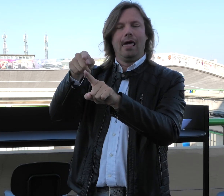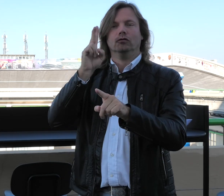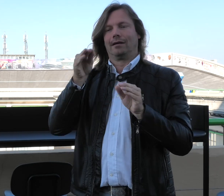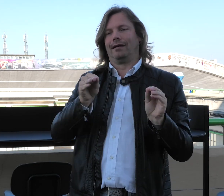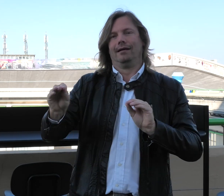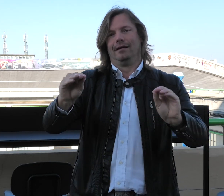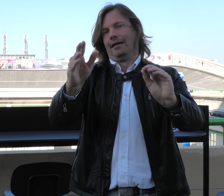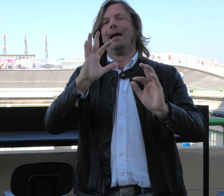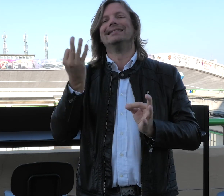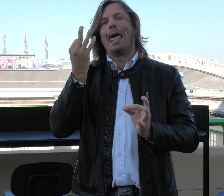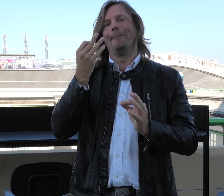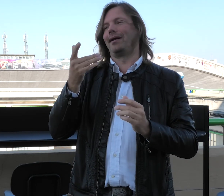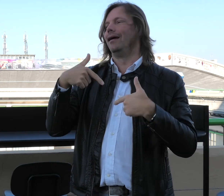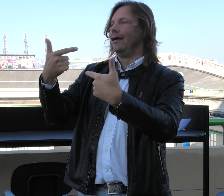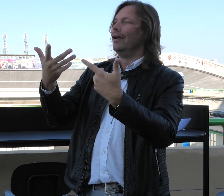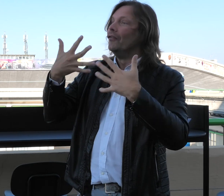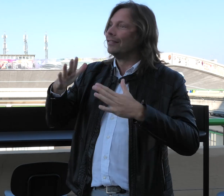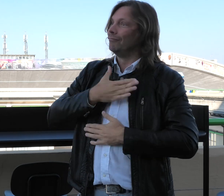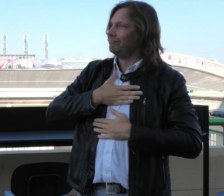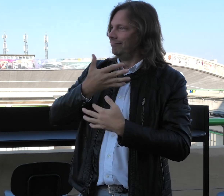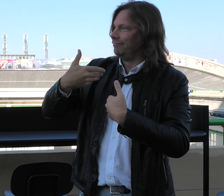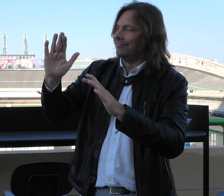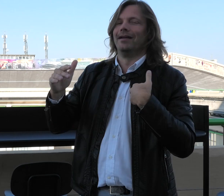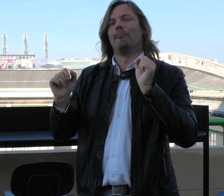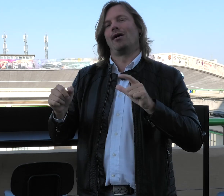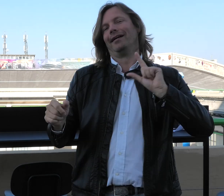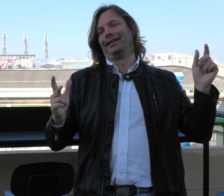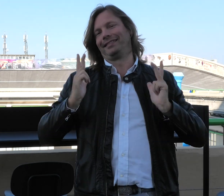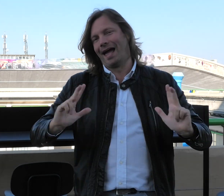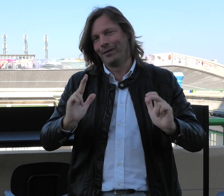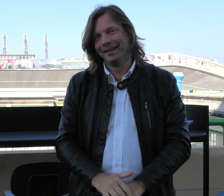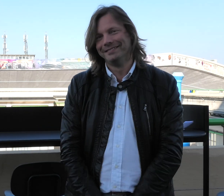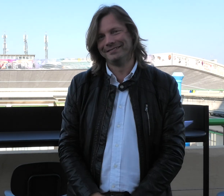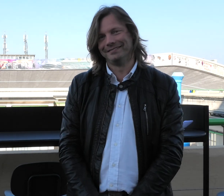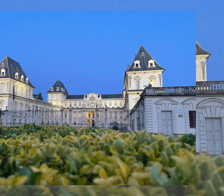so as to get the job done and give satisfaction to the customers before separating.